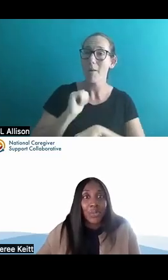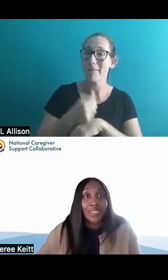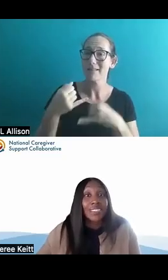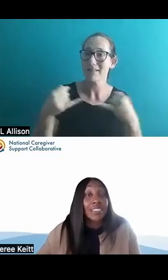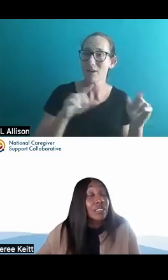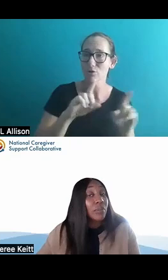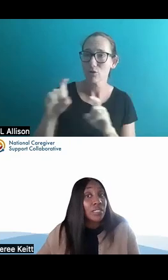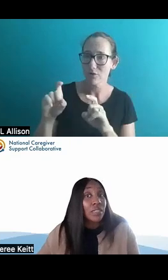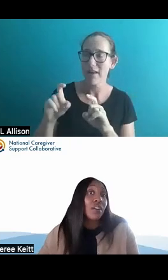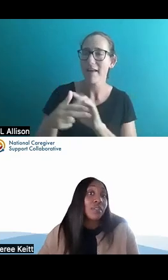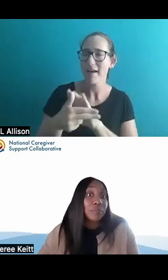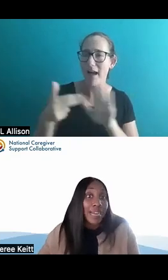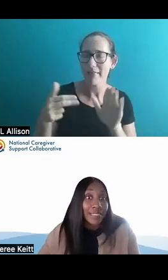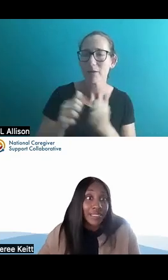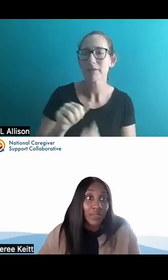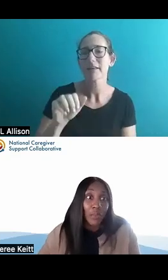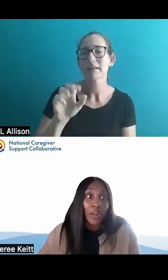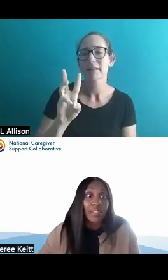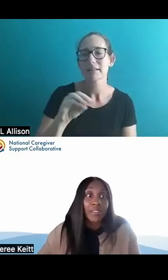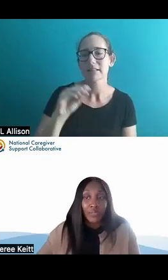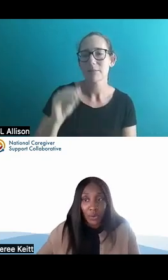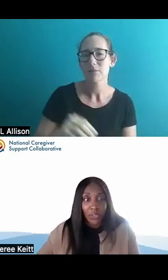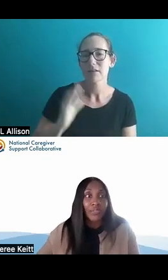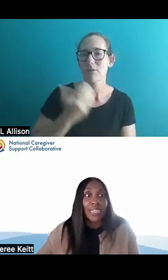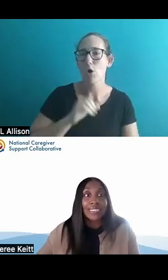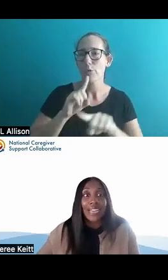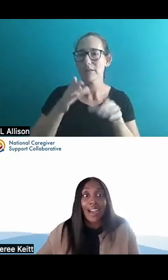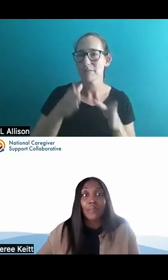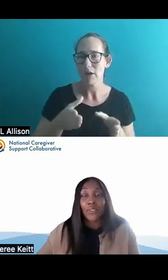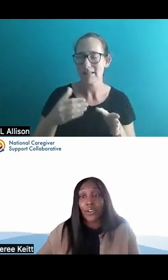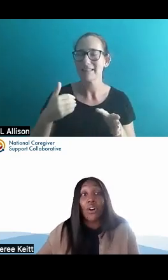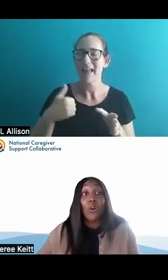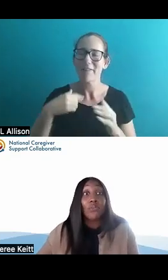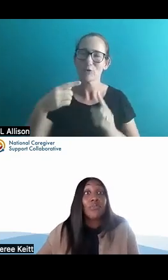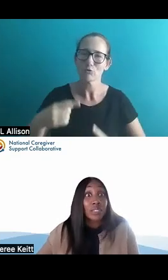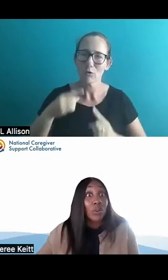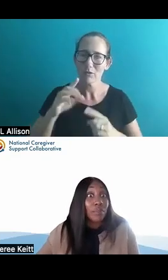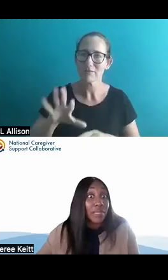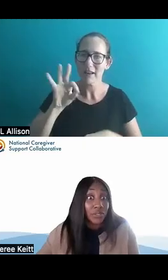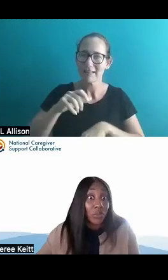with 60% of our respondents reporting difficulty finding time for their own physical and mental